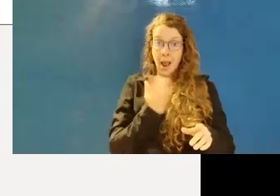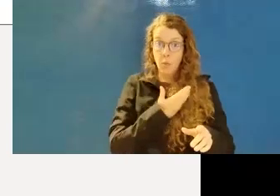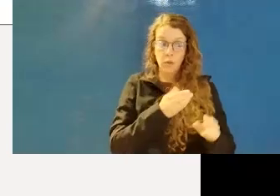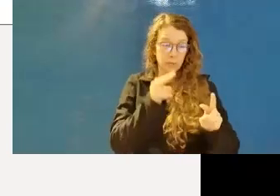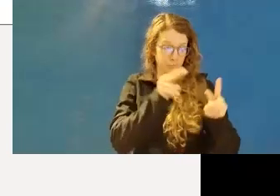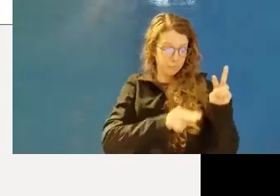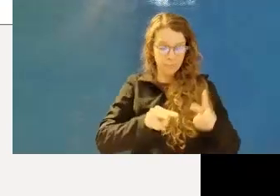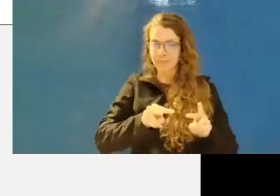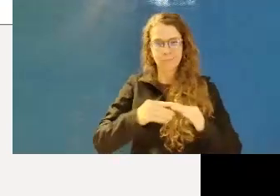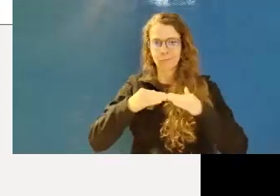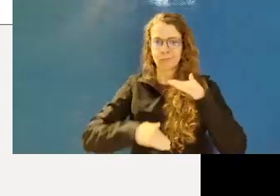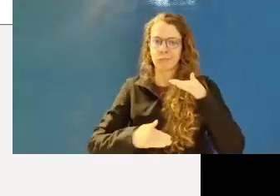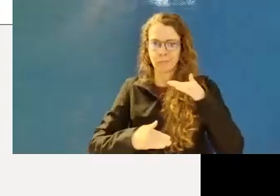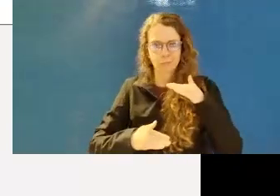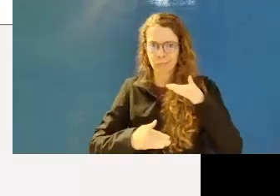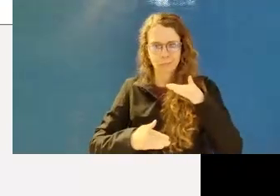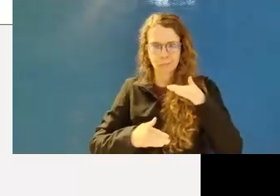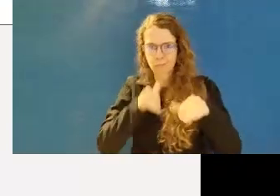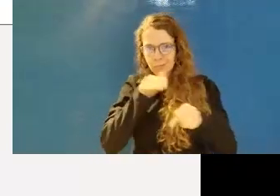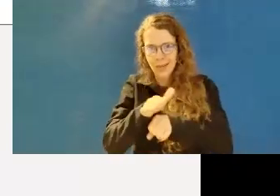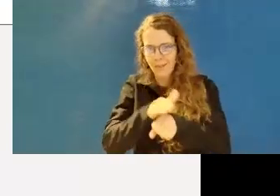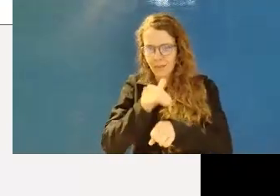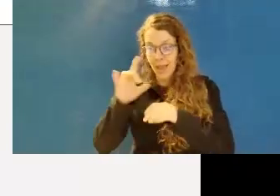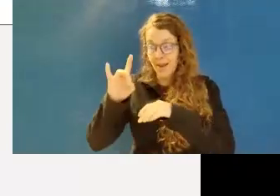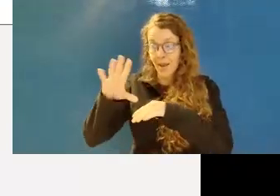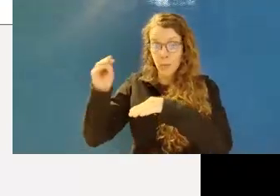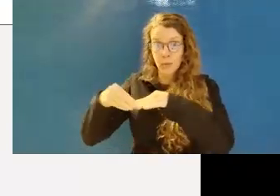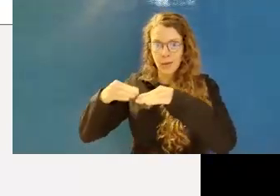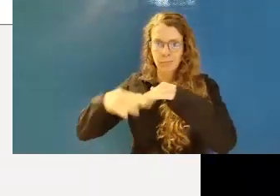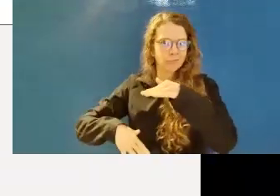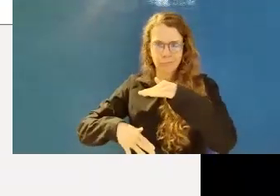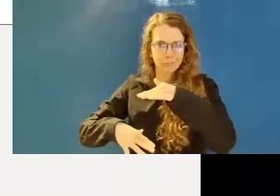We didn't make that cut off.